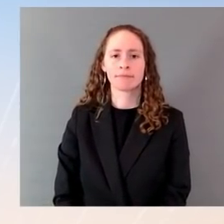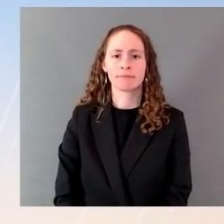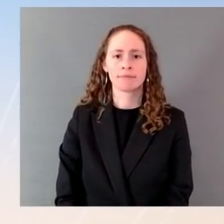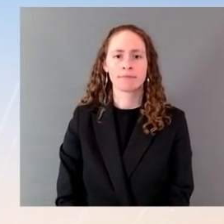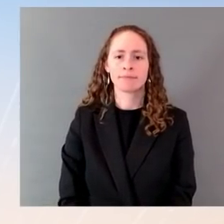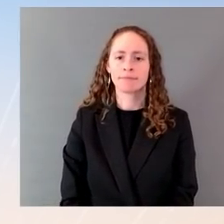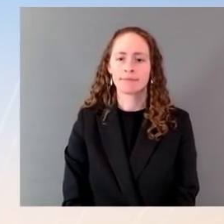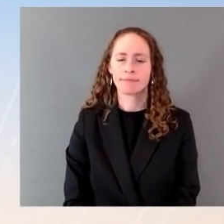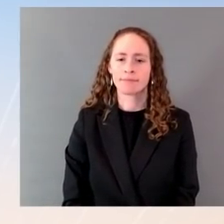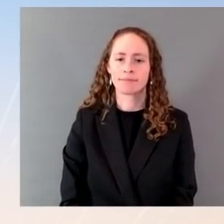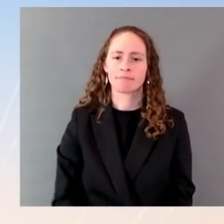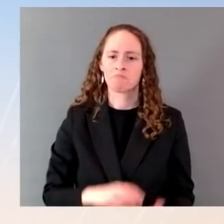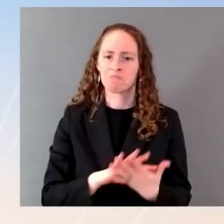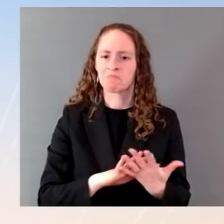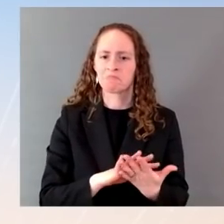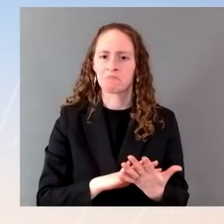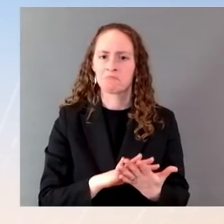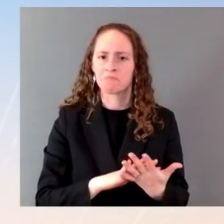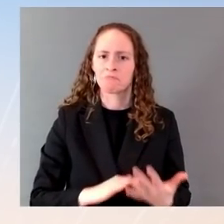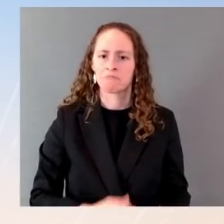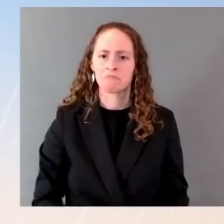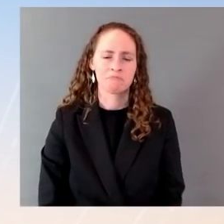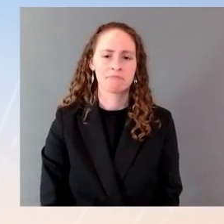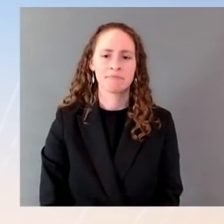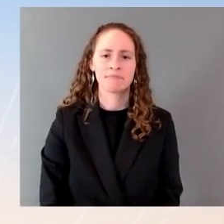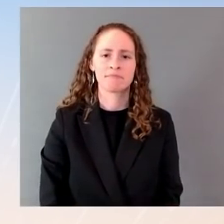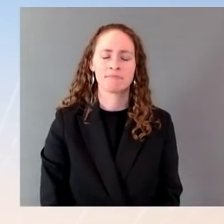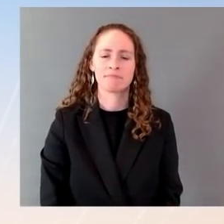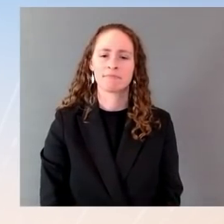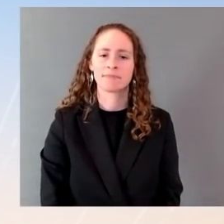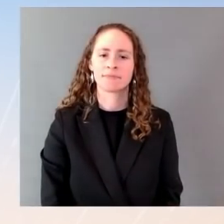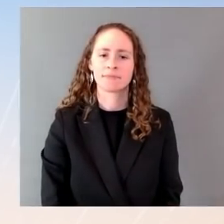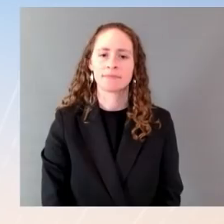that is going to be spread to the proxies like Hezbollah. Hezbollah became stronger and stronger from the money